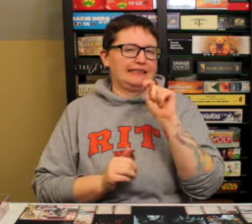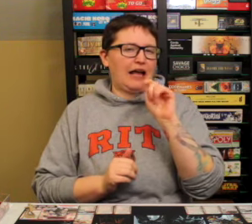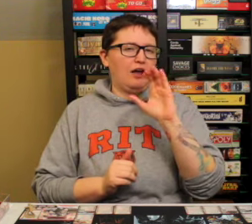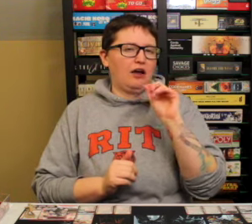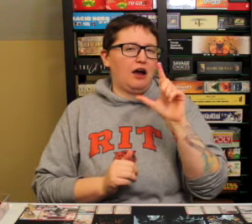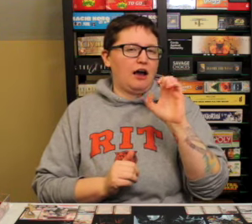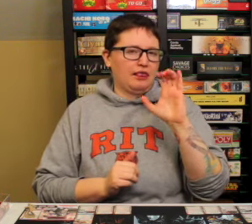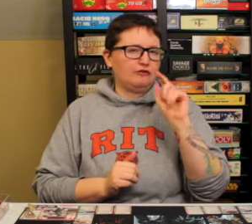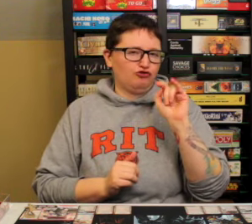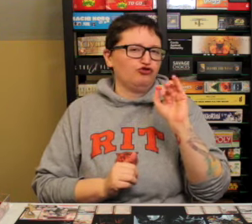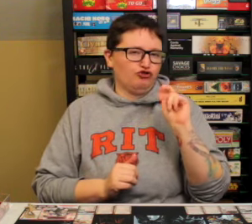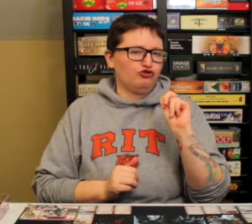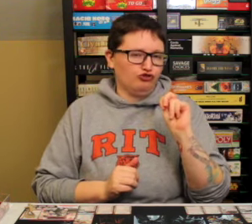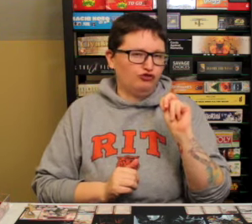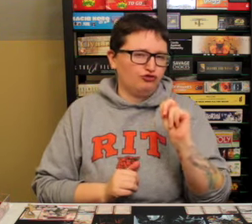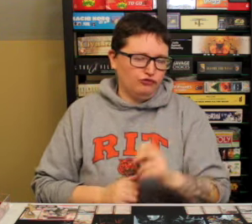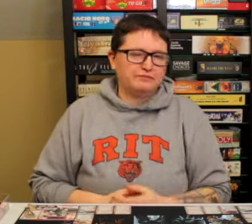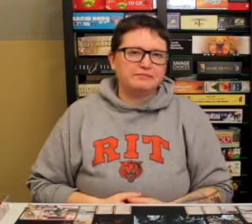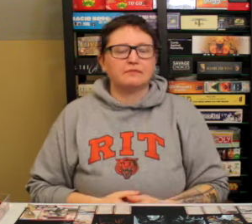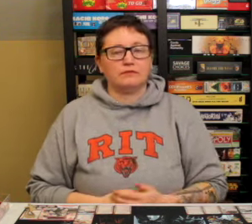So that's kind of an example of a set collection.